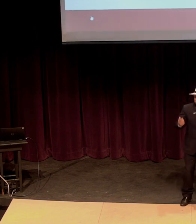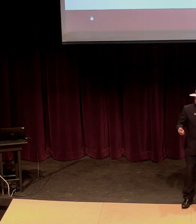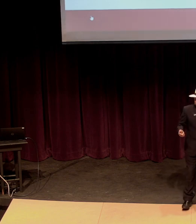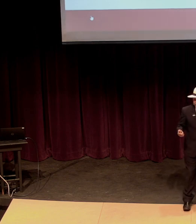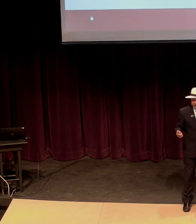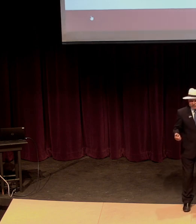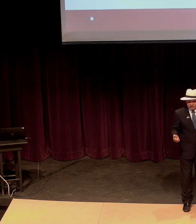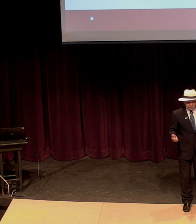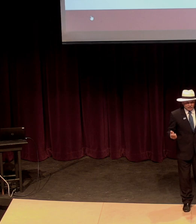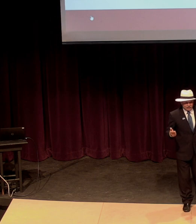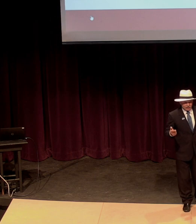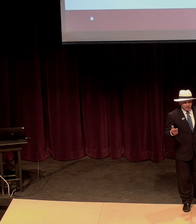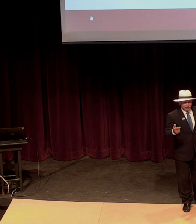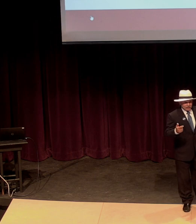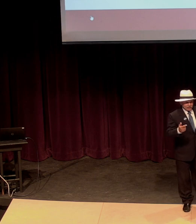a long period of time